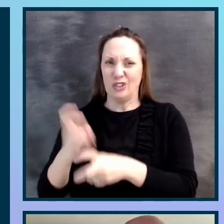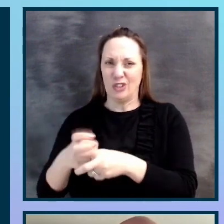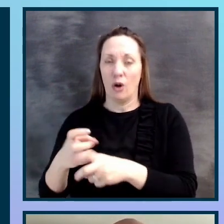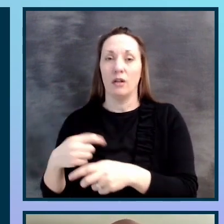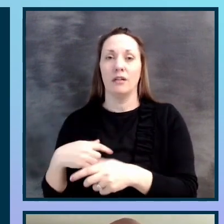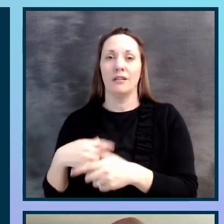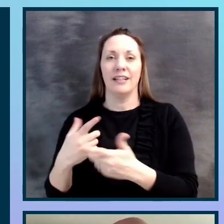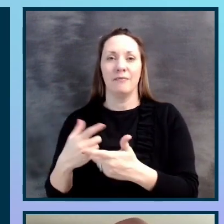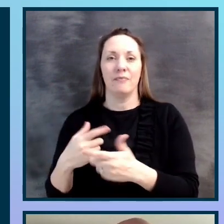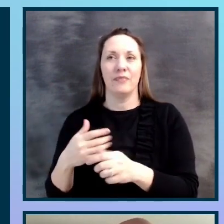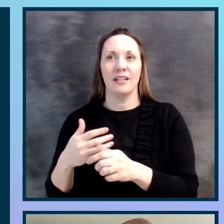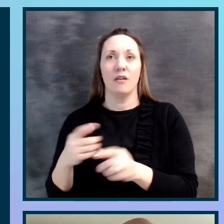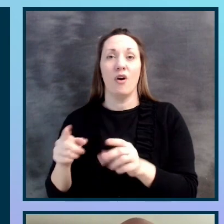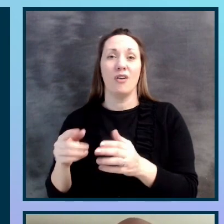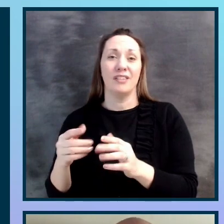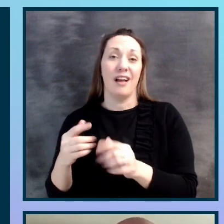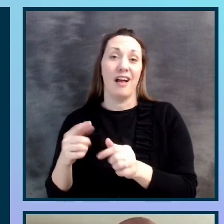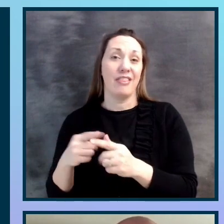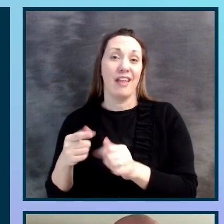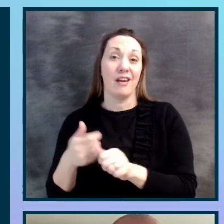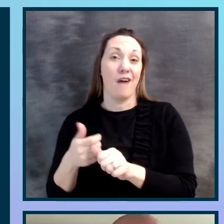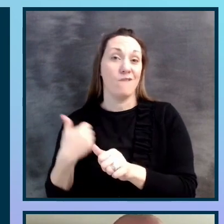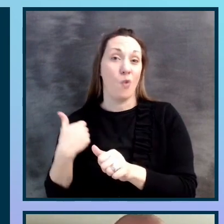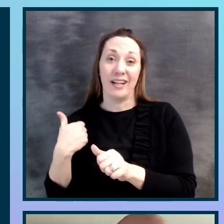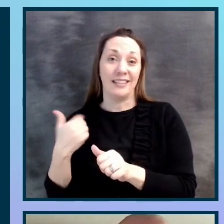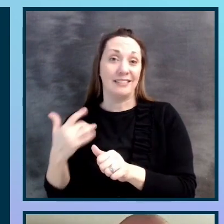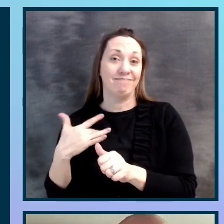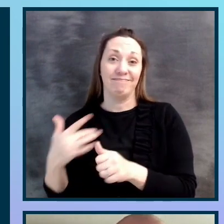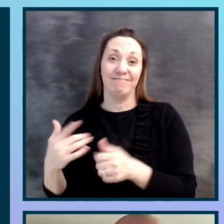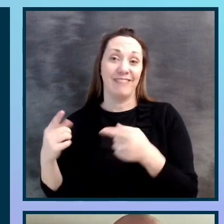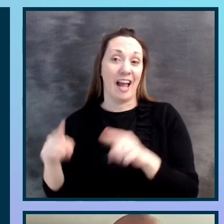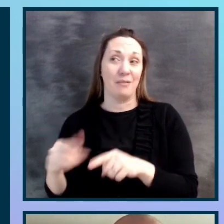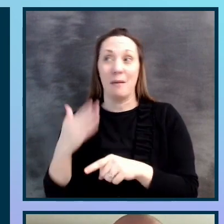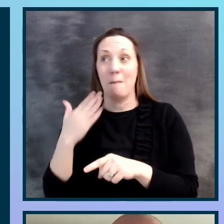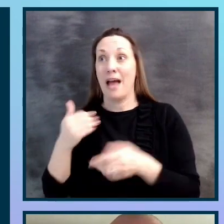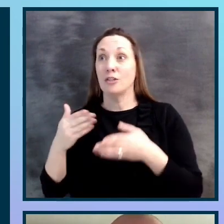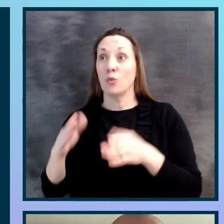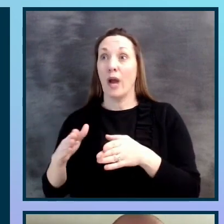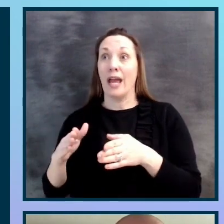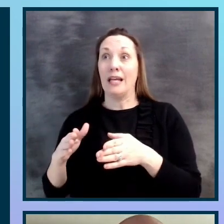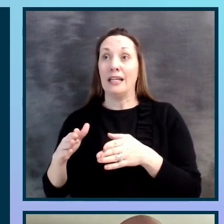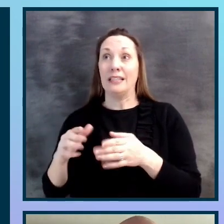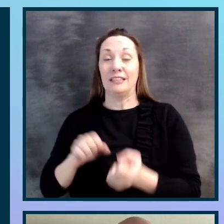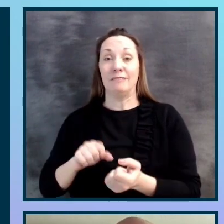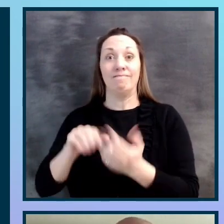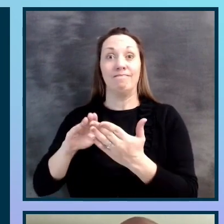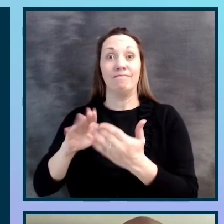And avoidance becomes one of those things. It's probably the best way of handling it is by not gathering it.